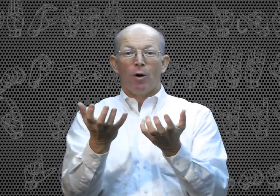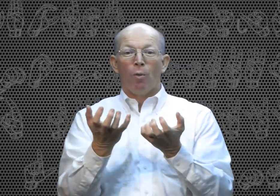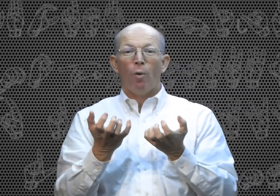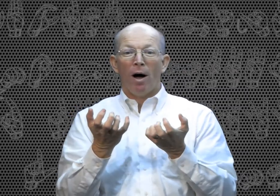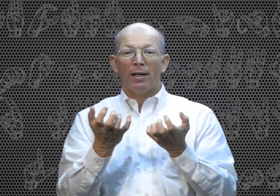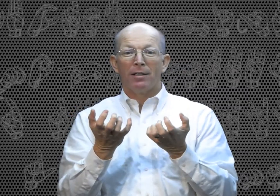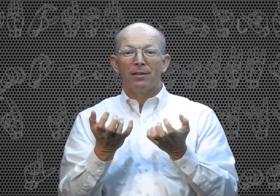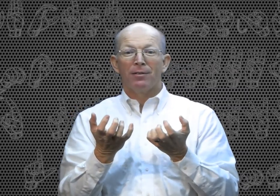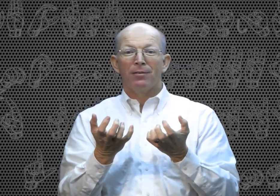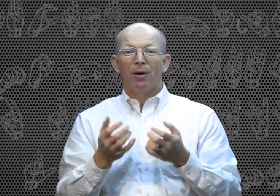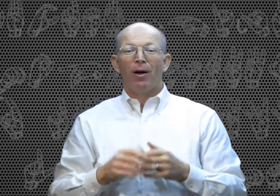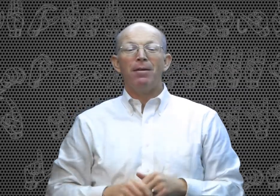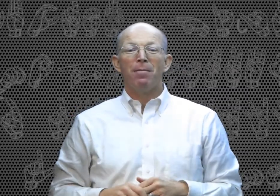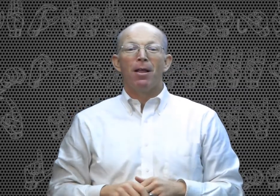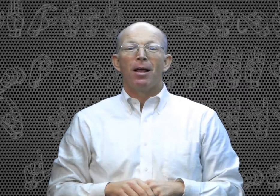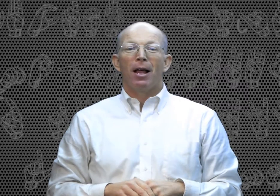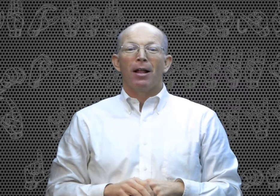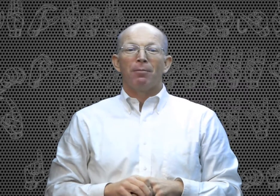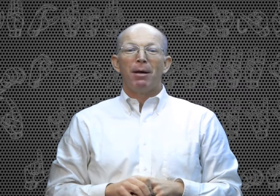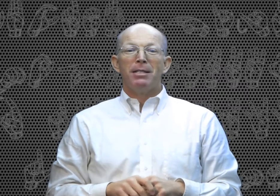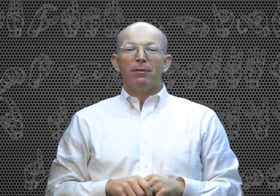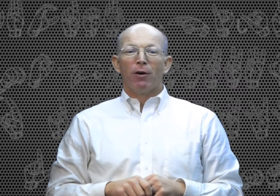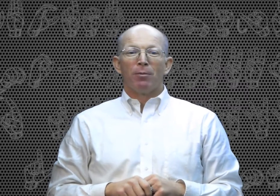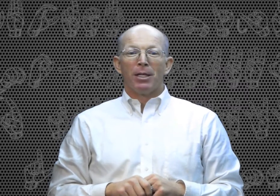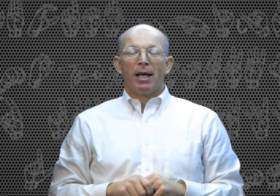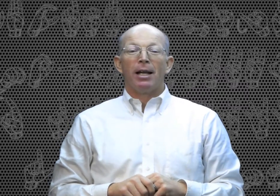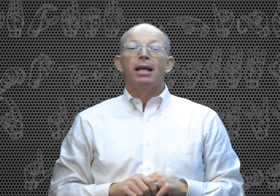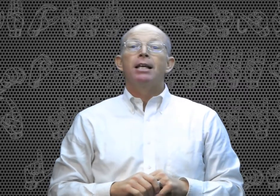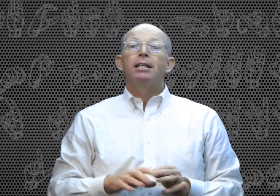OK? Basic VERBS again.